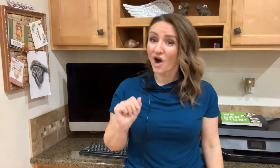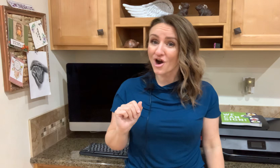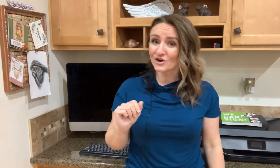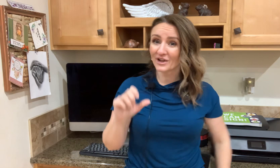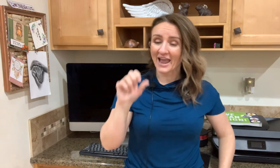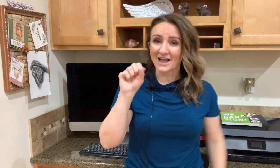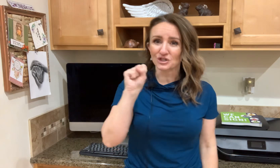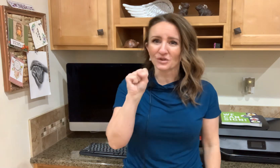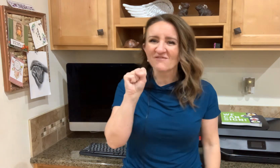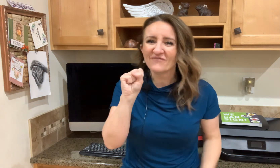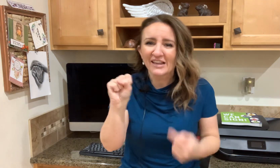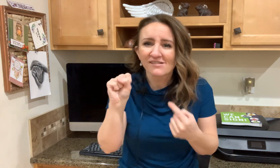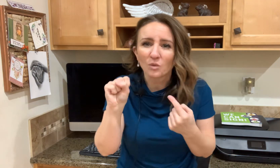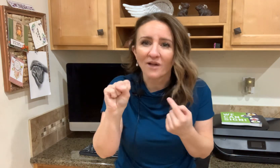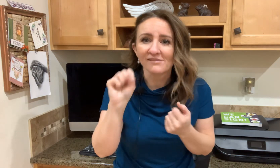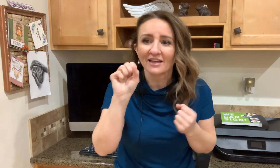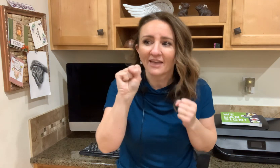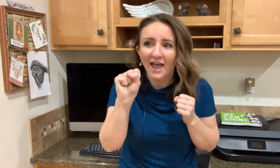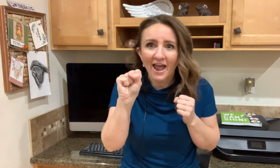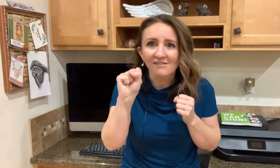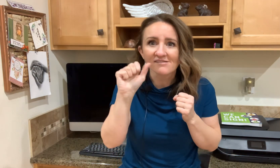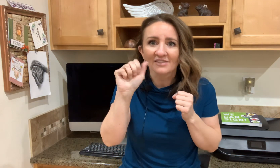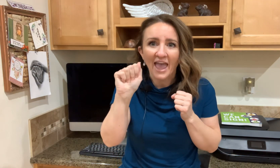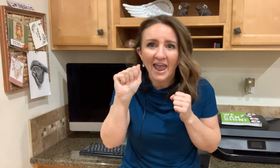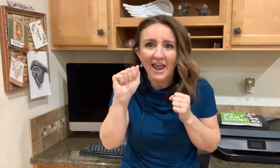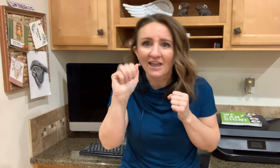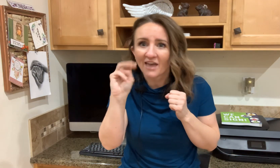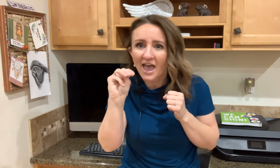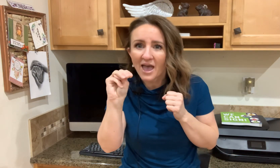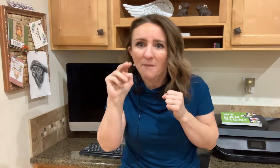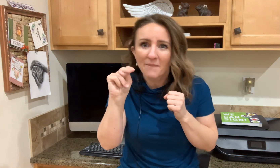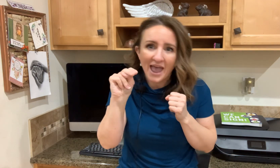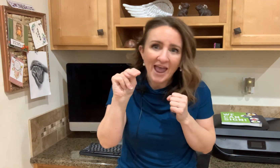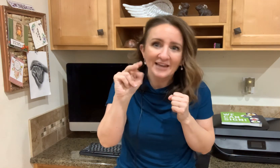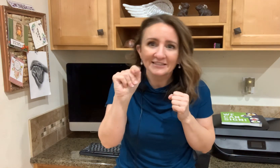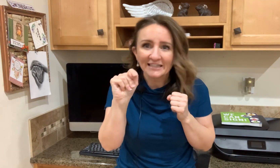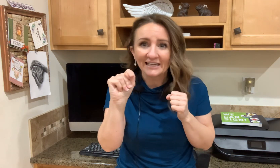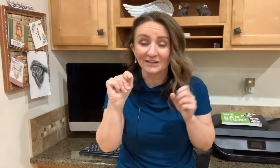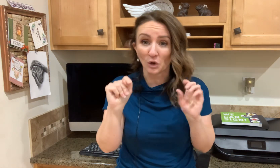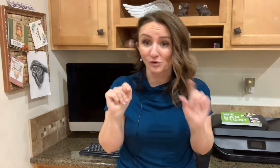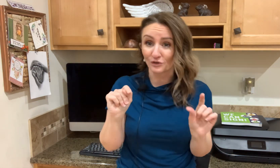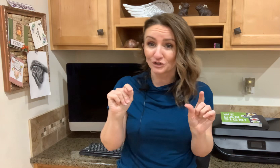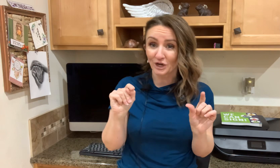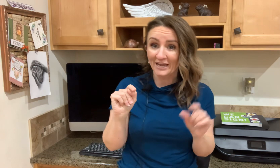are harder to catch are the small fist ones like the S, A the M and T, those are the tricky